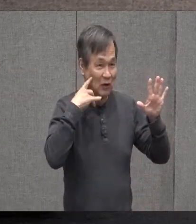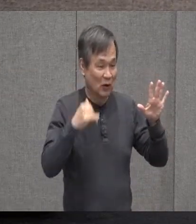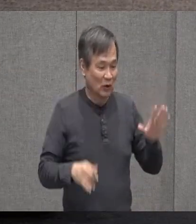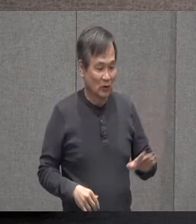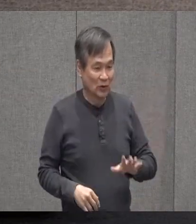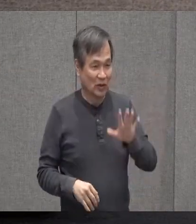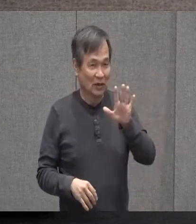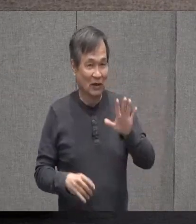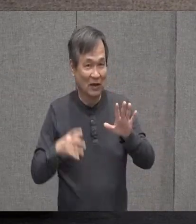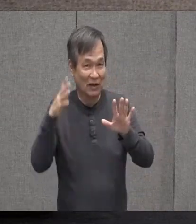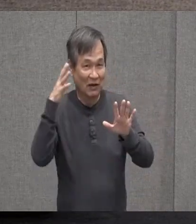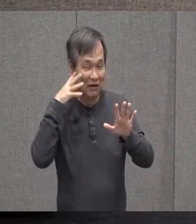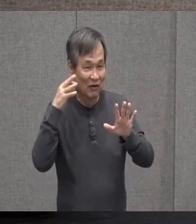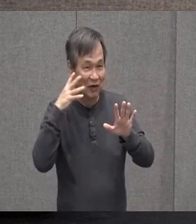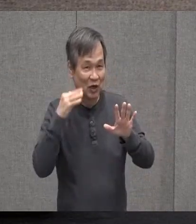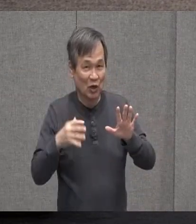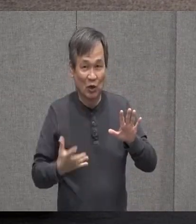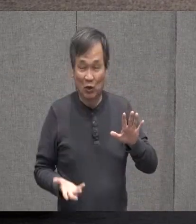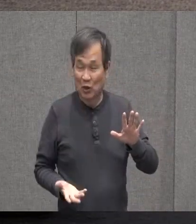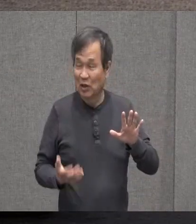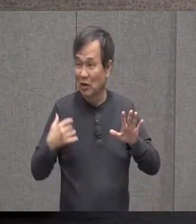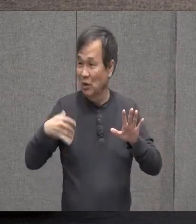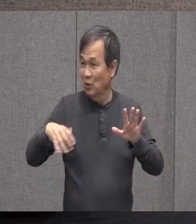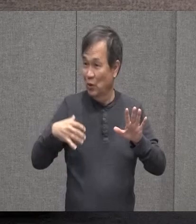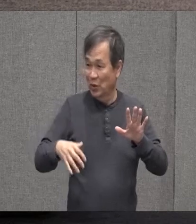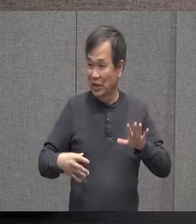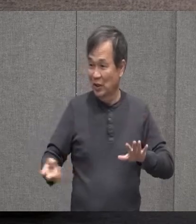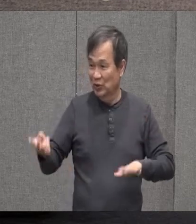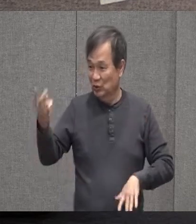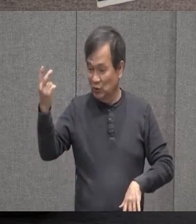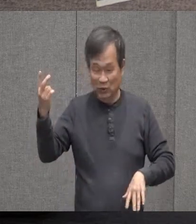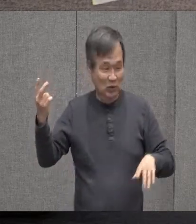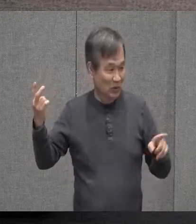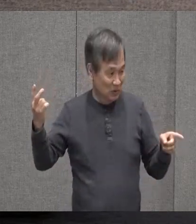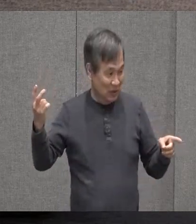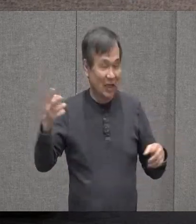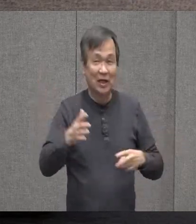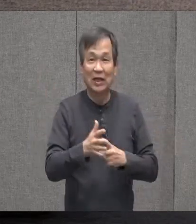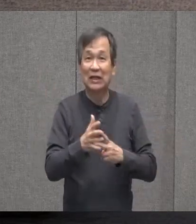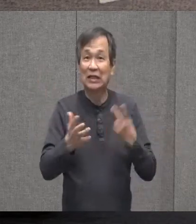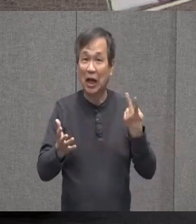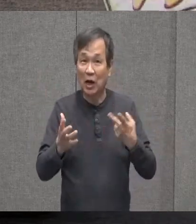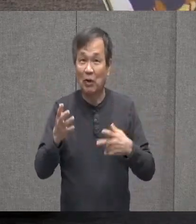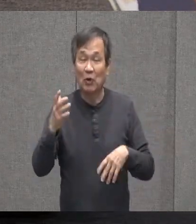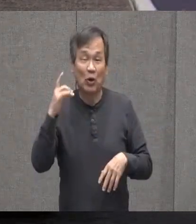So now, they have twice as many hair pins and twice as many gold coins, right?